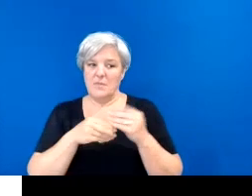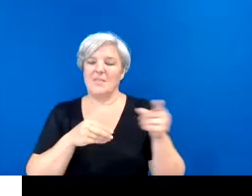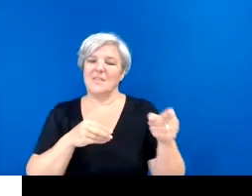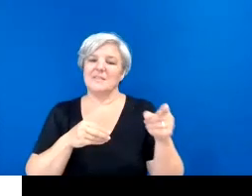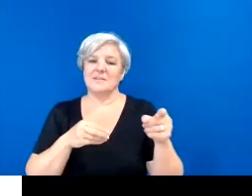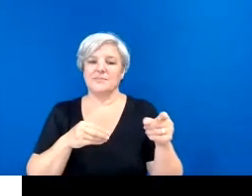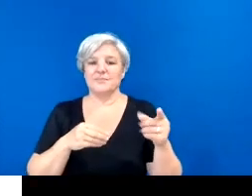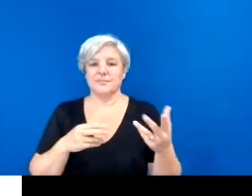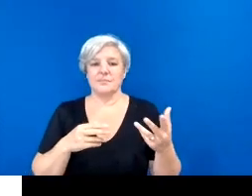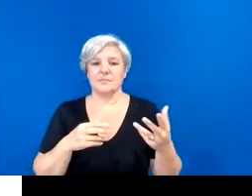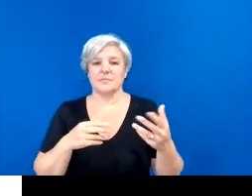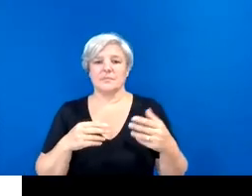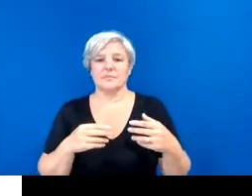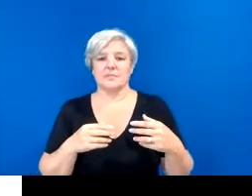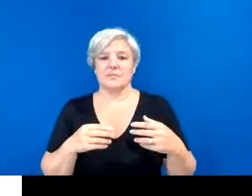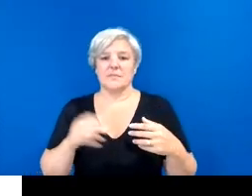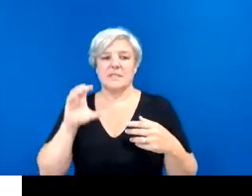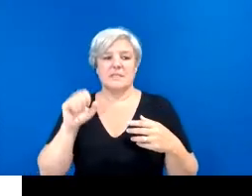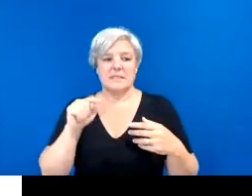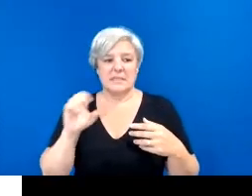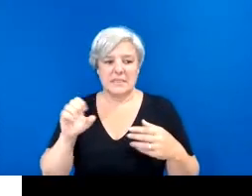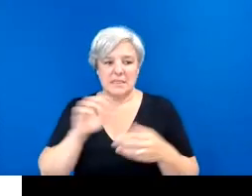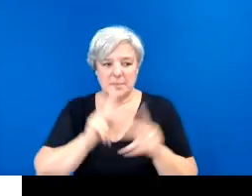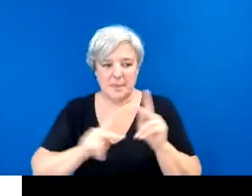where your CTE people are going to be likely